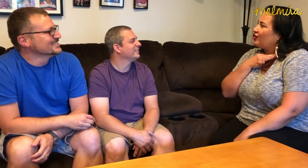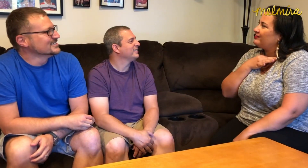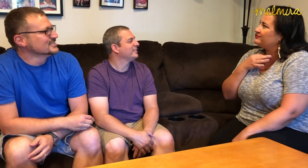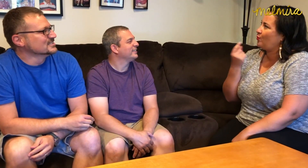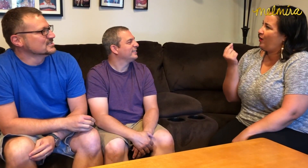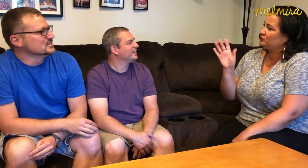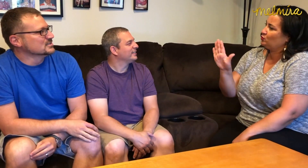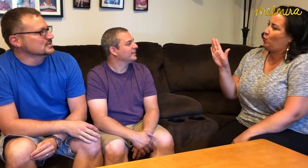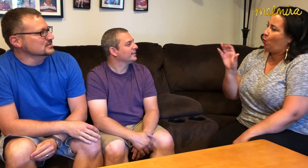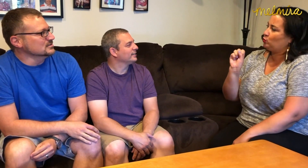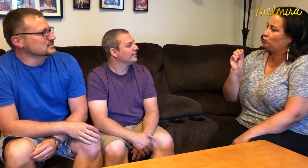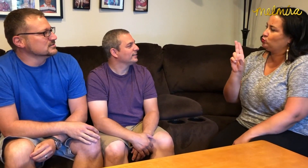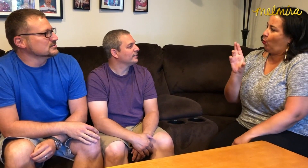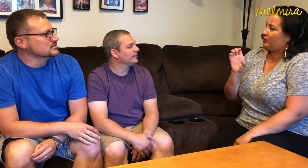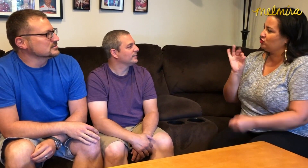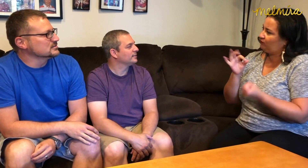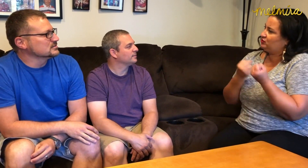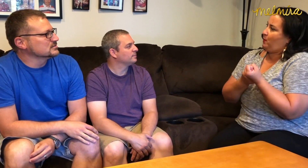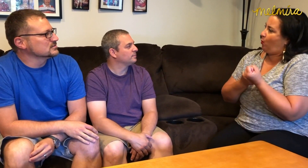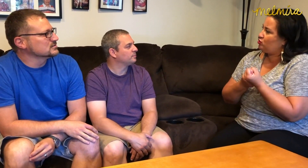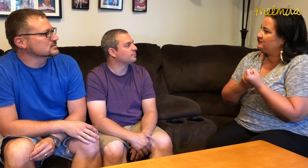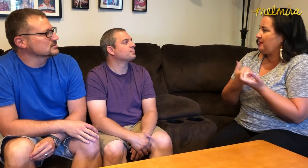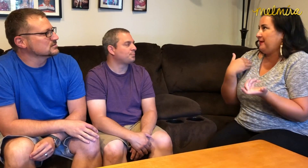I'm curious, what are your sources of support?